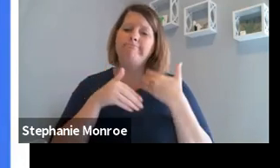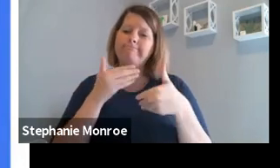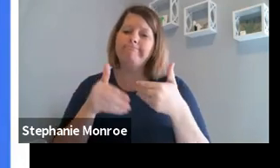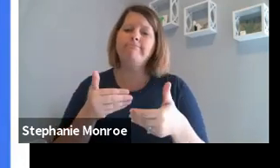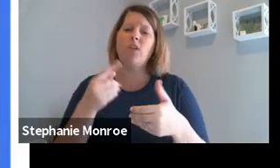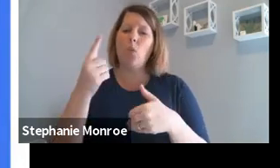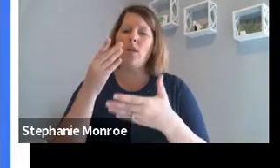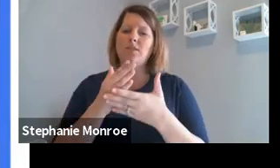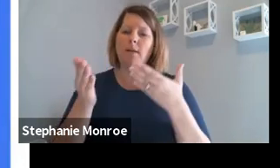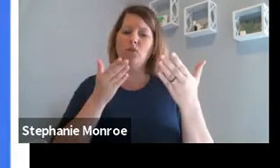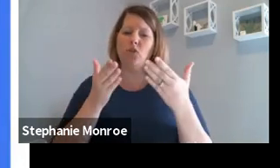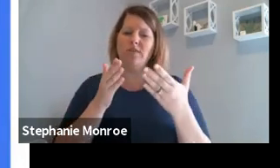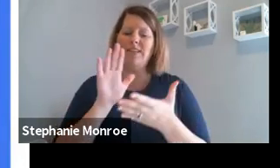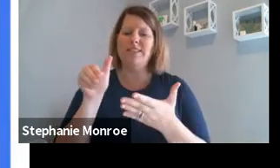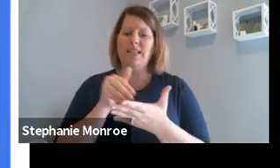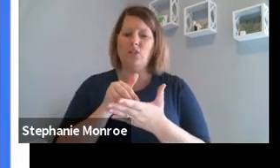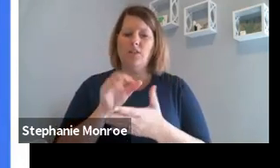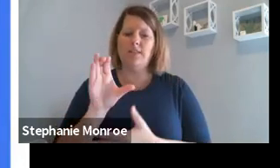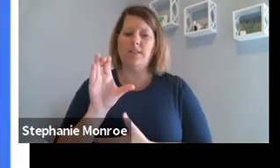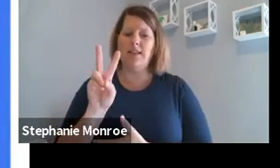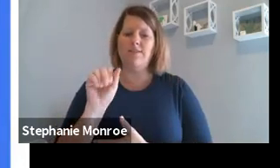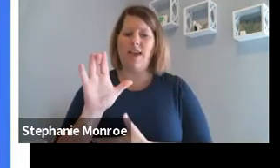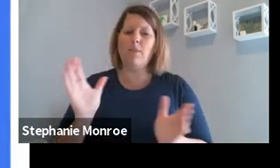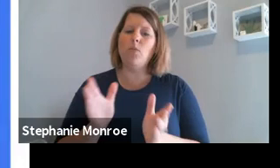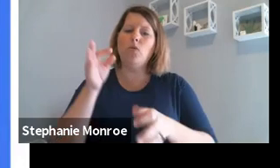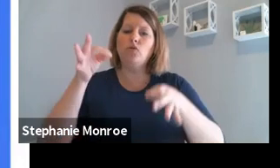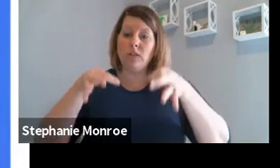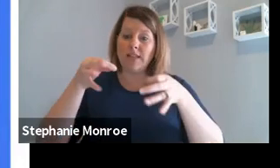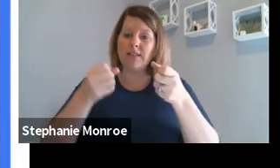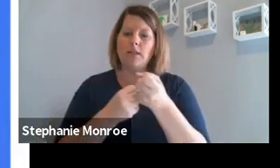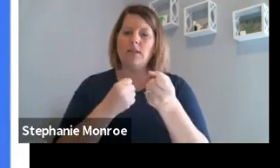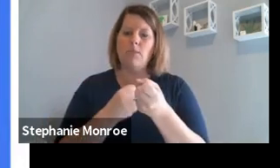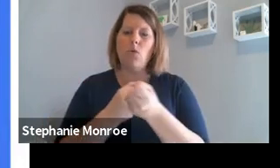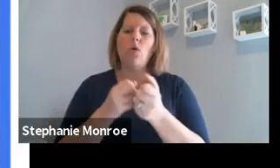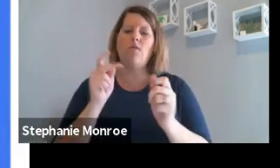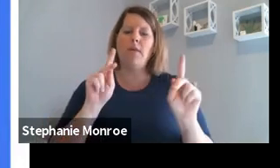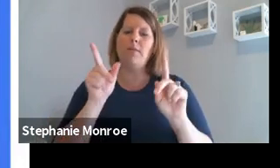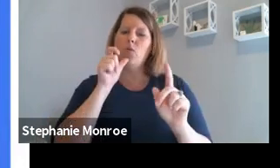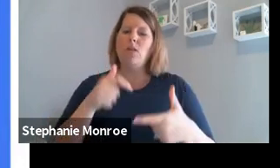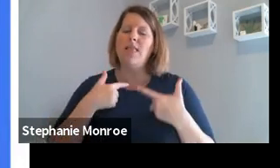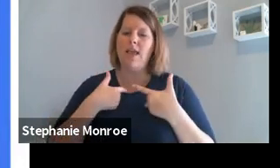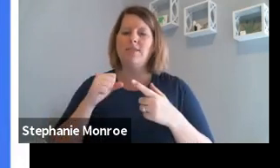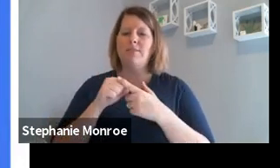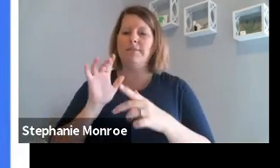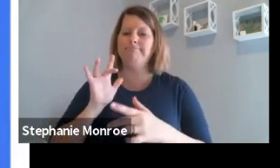CVAC, as it is called, promotes justice and provides support to people whose lives have been impacted by domestic violence and abuse."